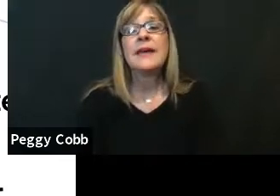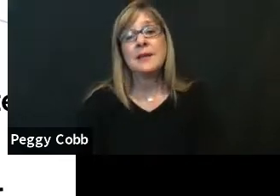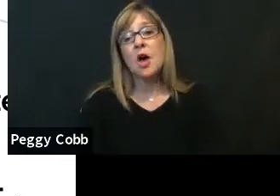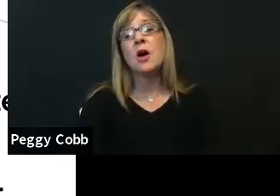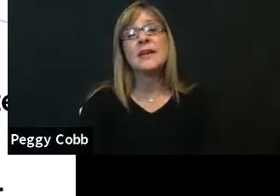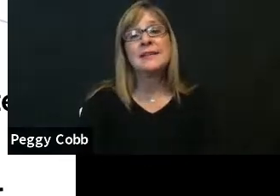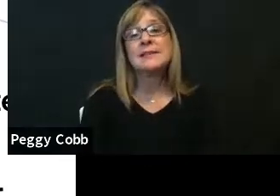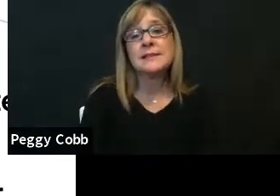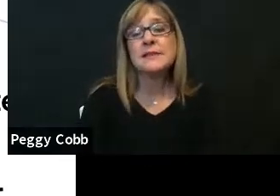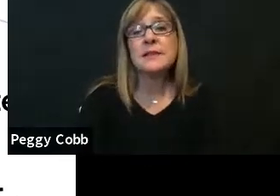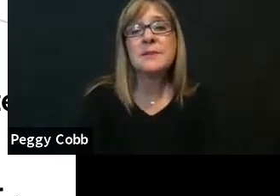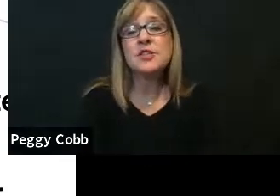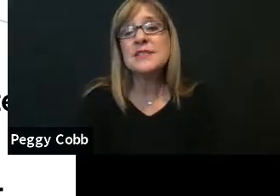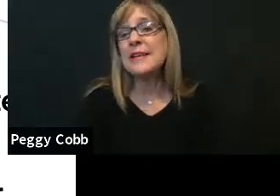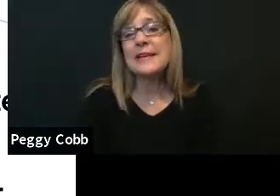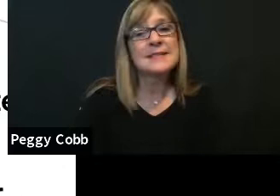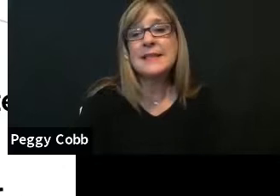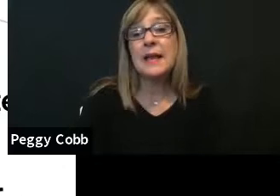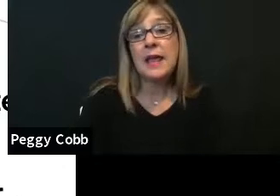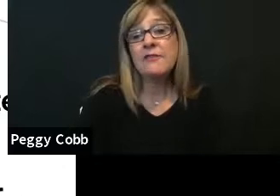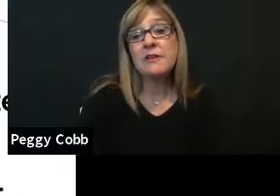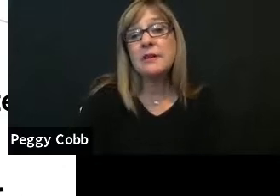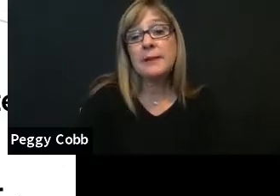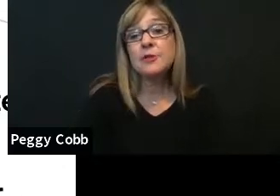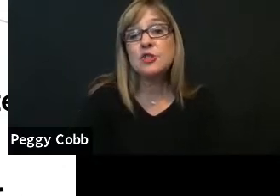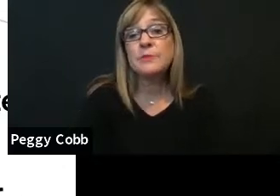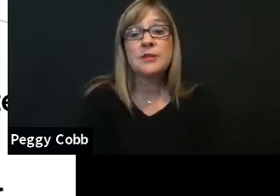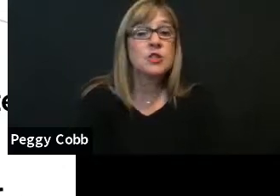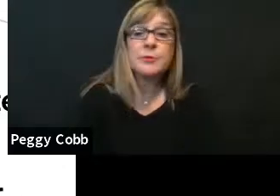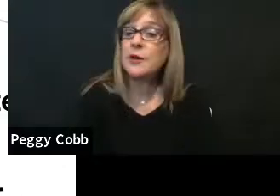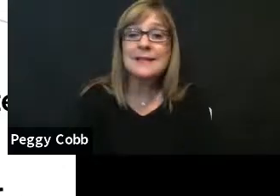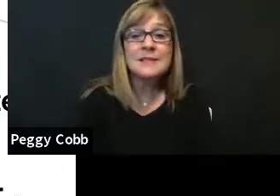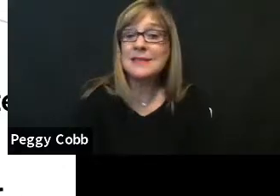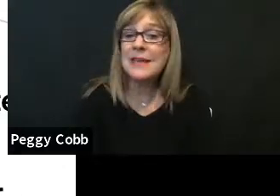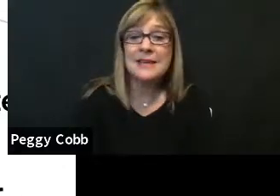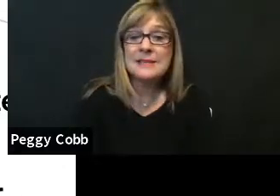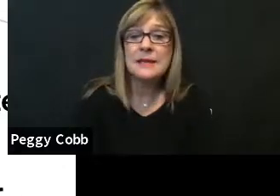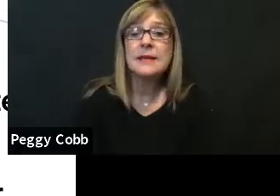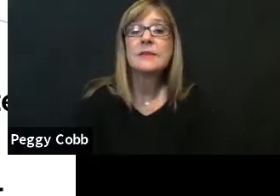That in all cases the misunderstanding is that every time there should be an interpreter and that's not the case.